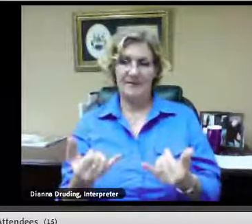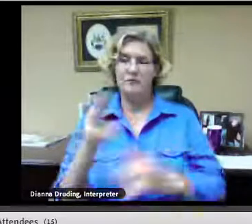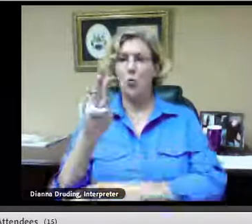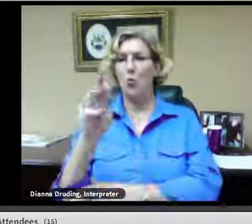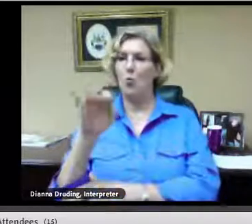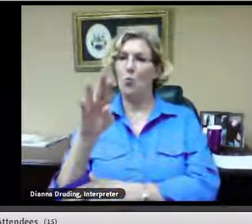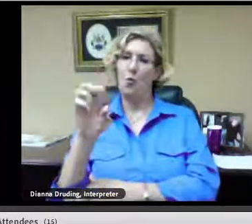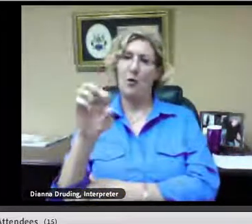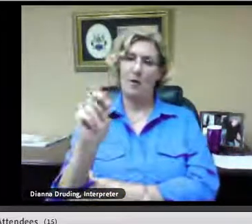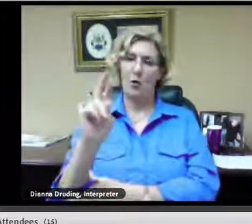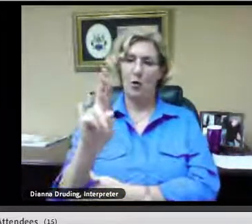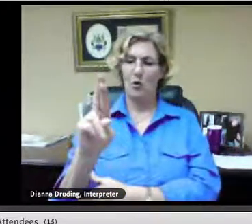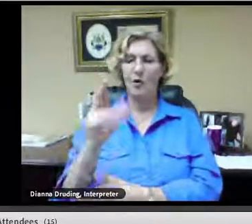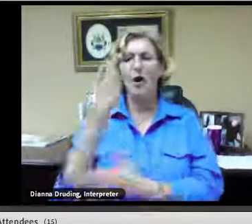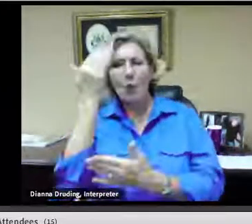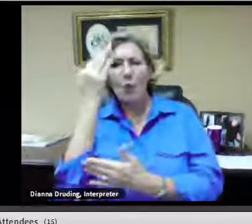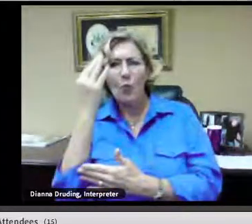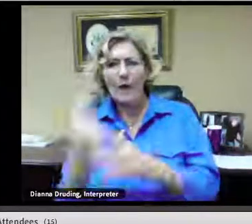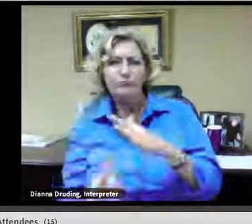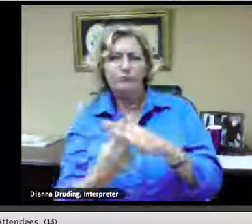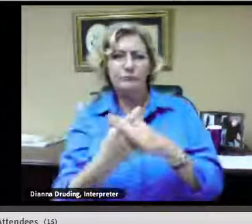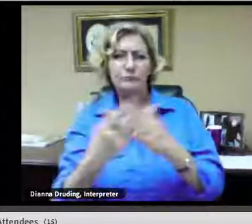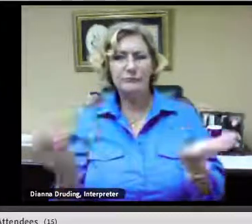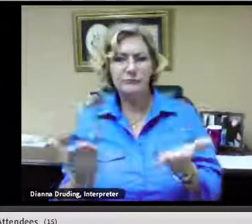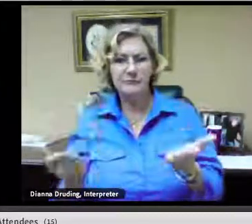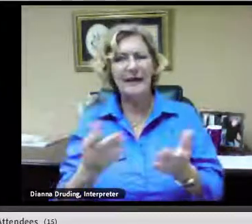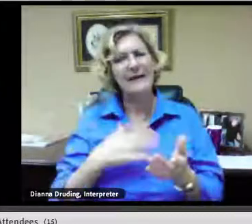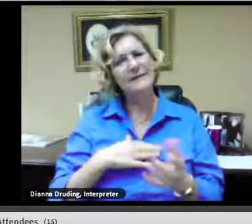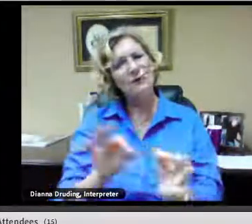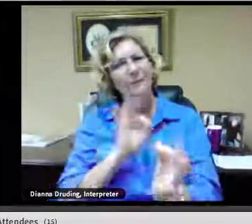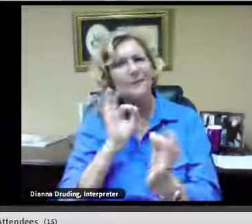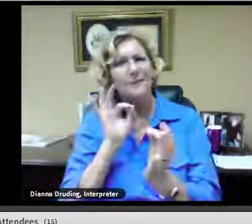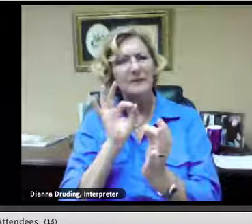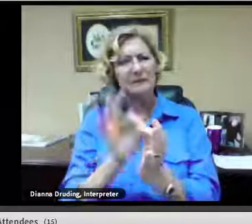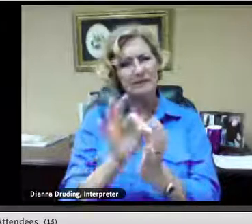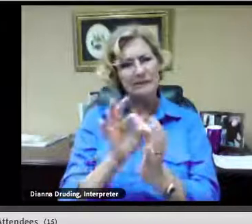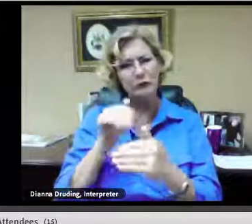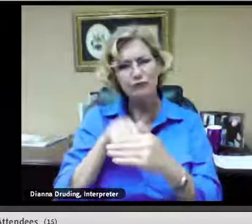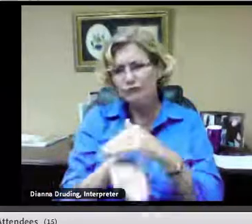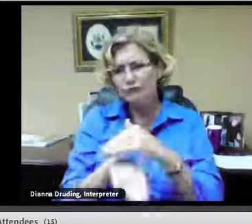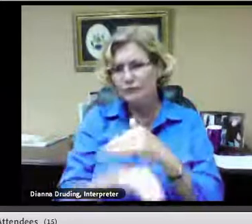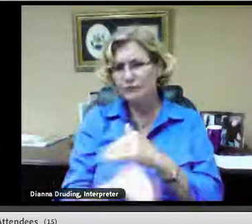or is there a particular aspect about accessibility, or as you will soon see, disabilities